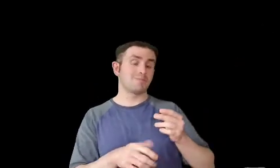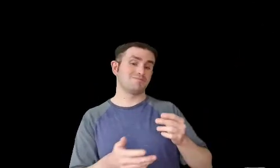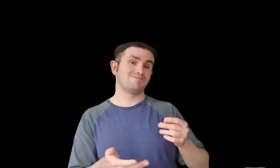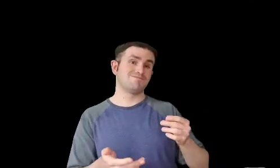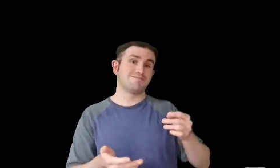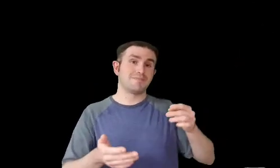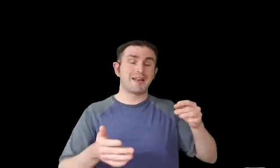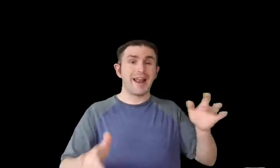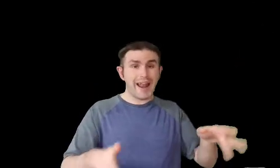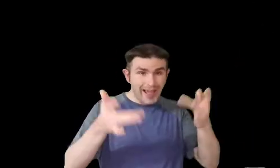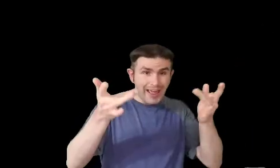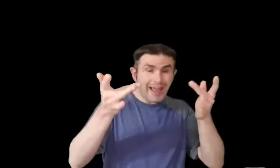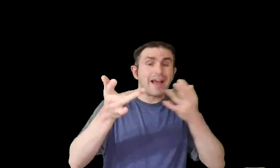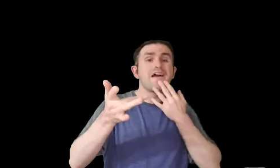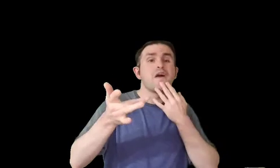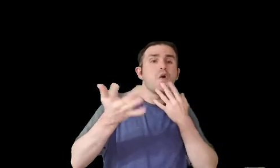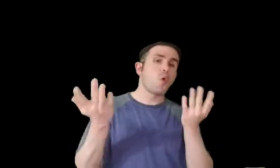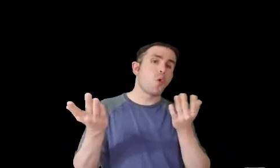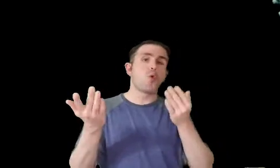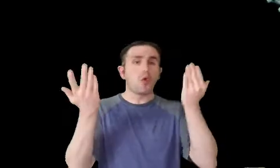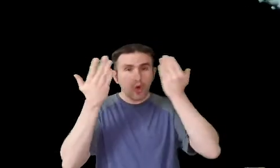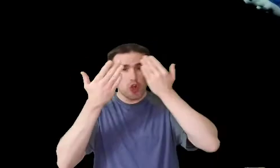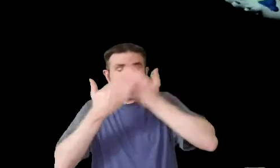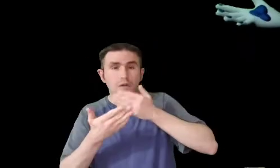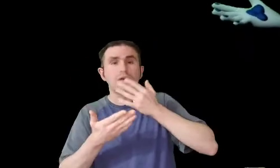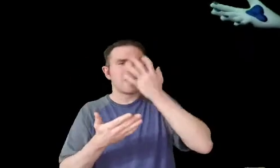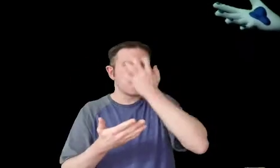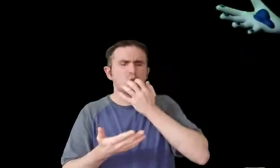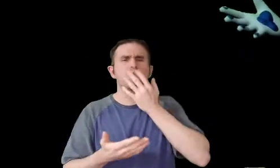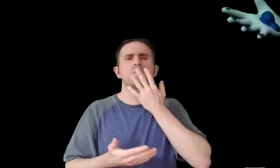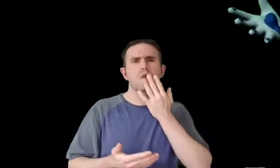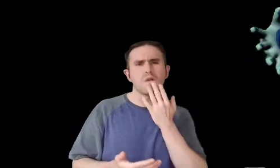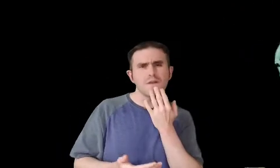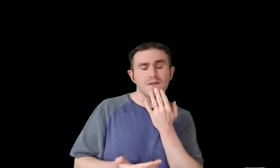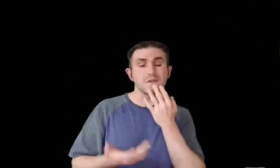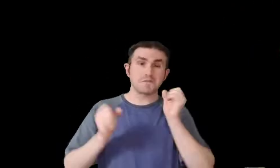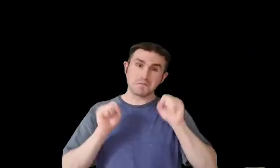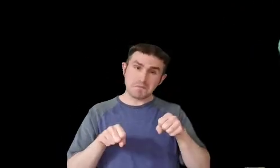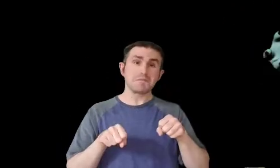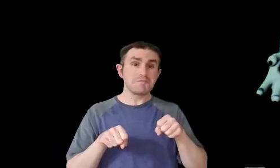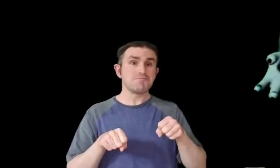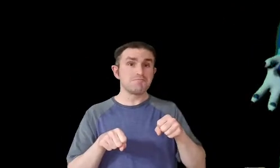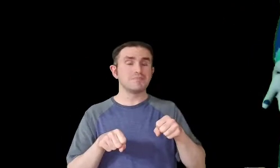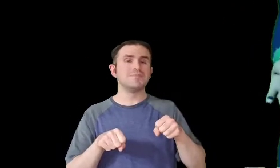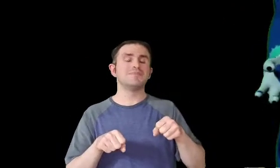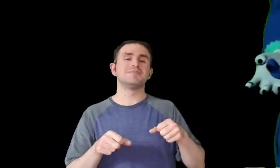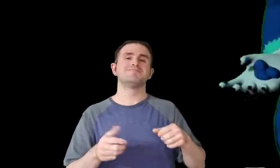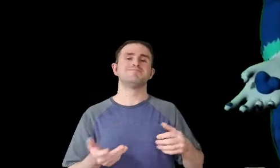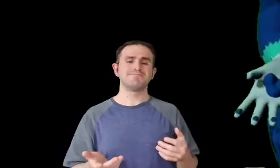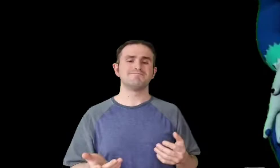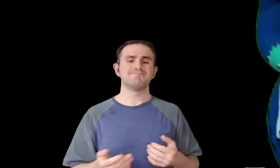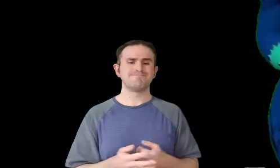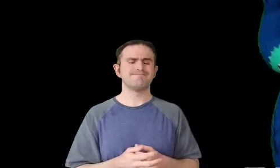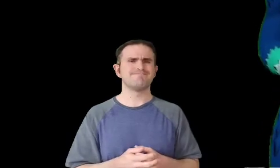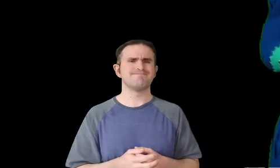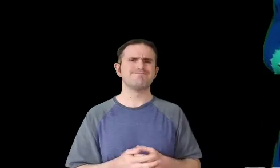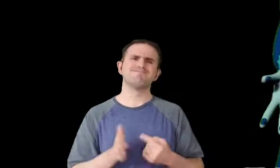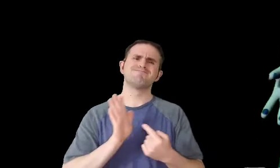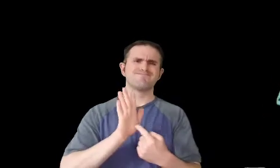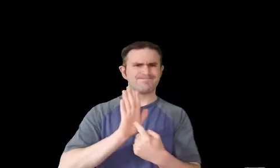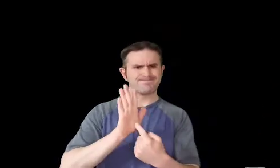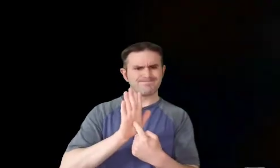using either a tint or a shade of that same color to get your same effect. So, for example: